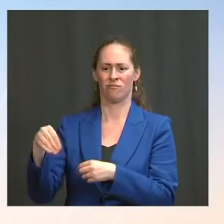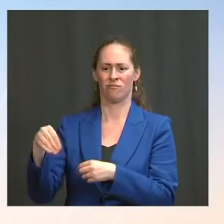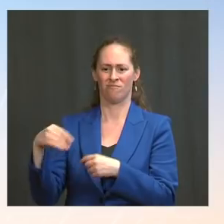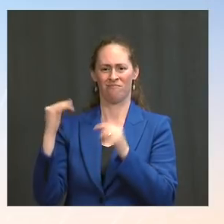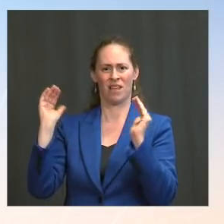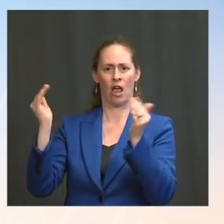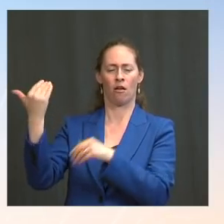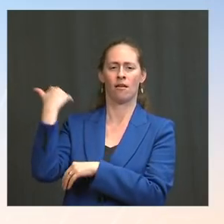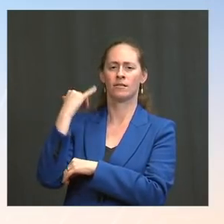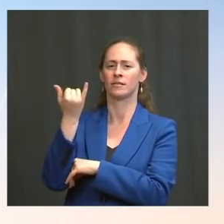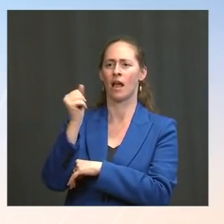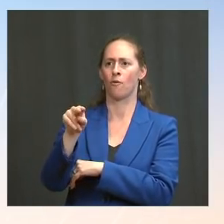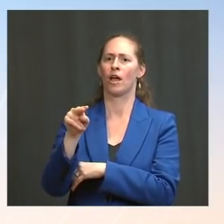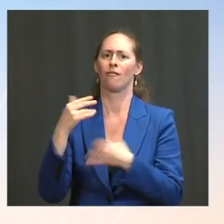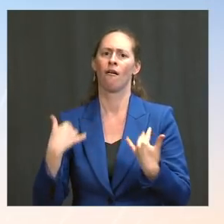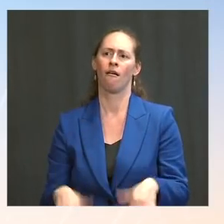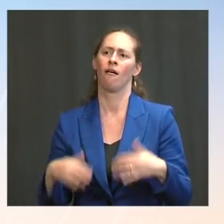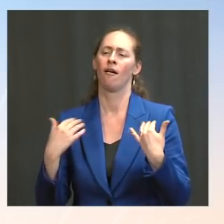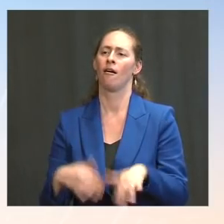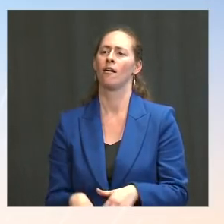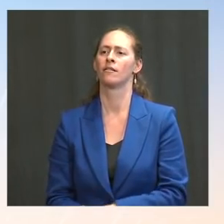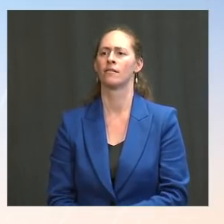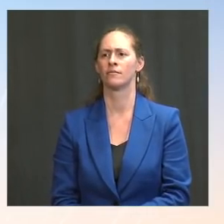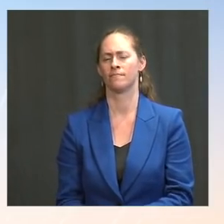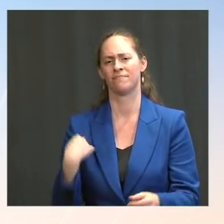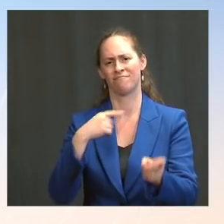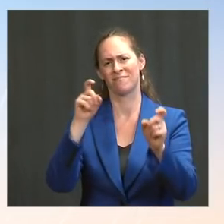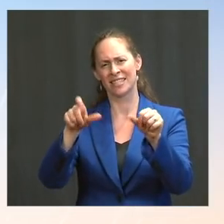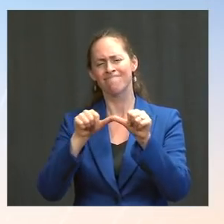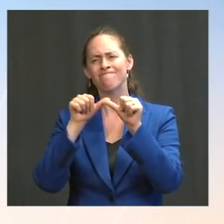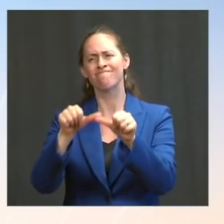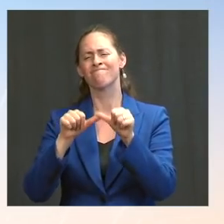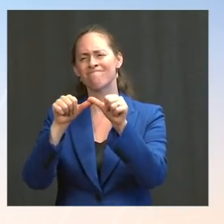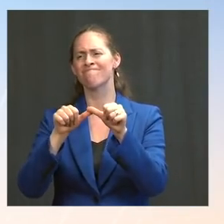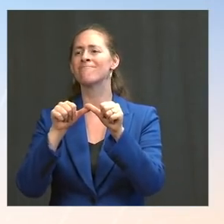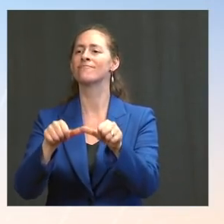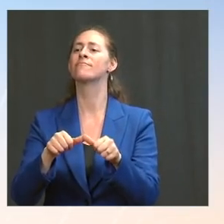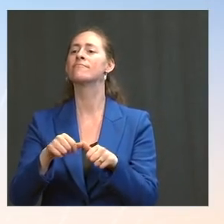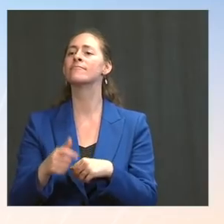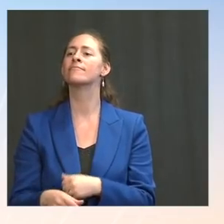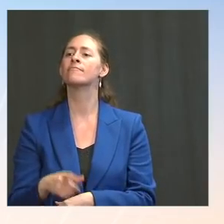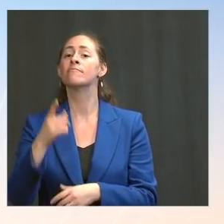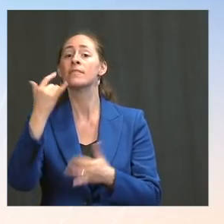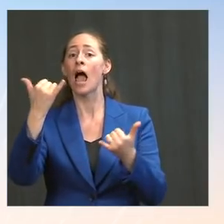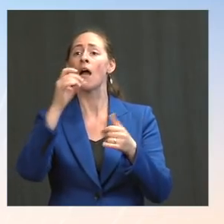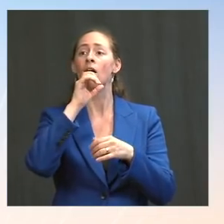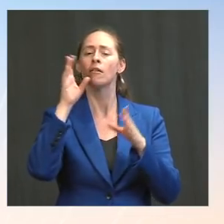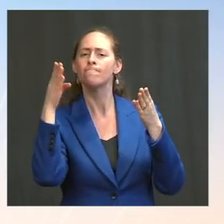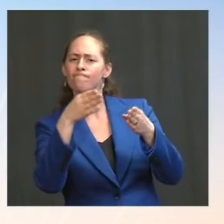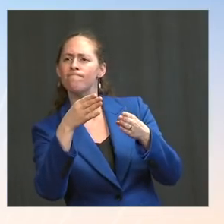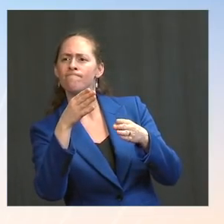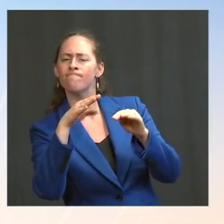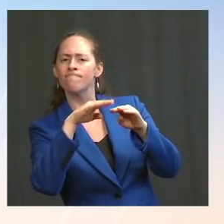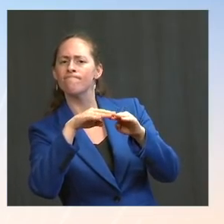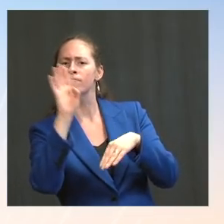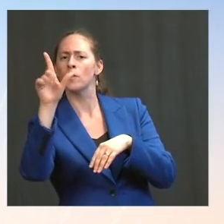Even though we are on track to reach that goal for individuals 27 and up, our job is not done. The work continues even on July 5th. The Press: On COVID, will we set a new goal?